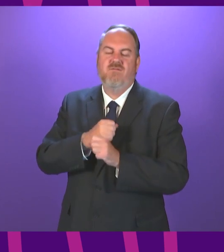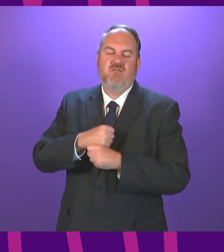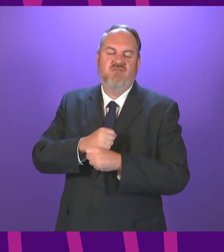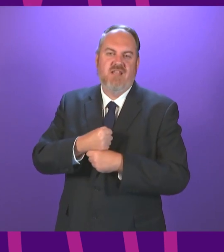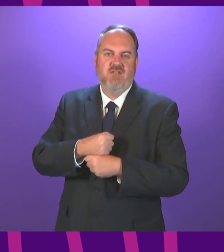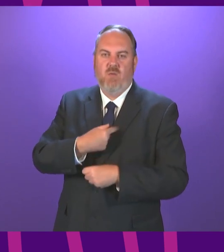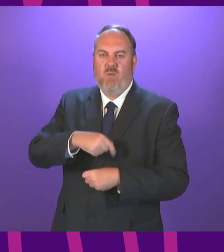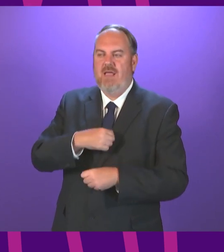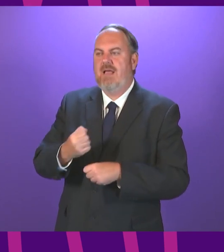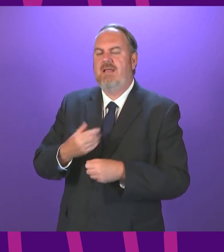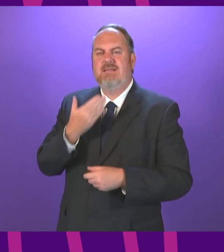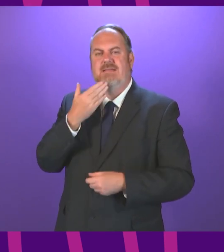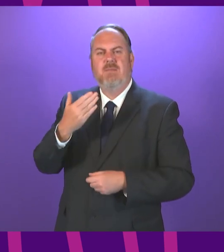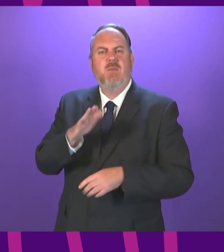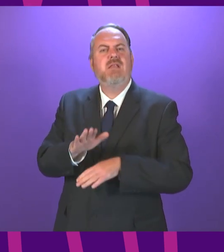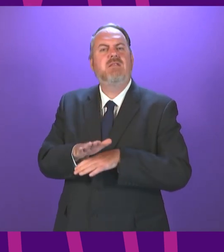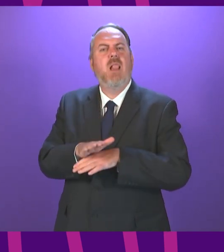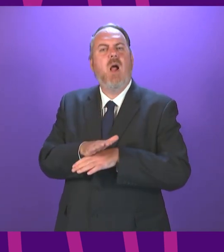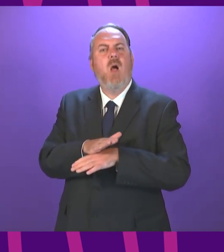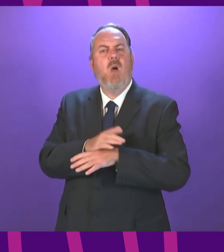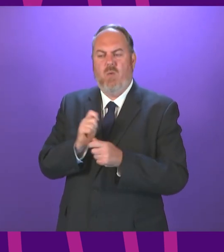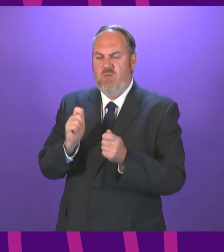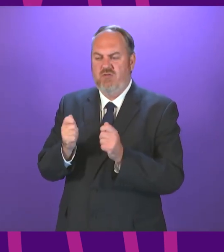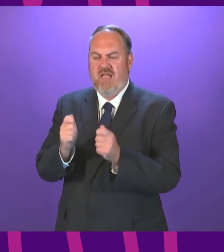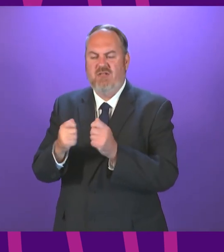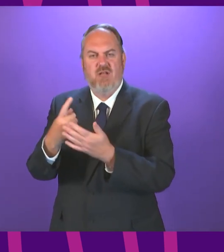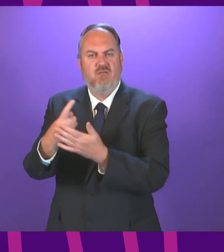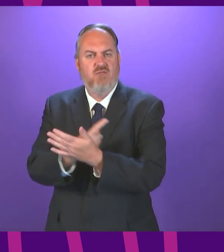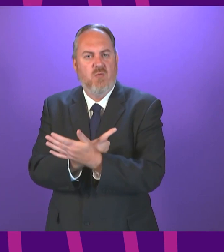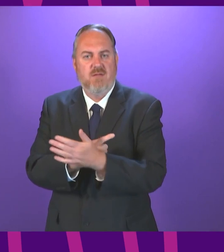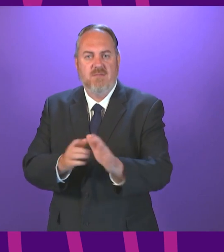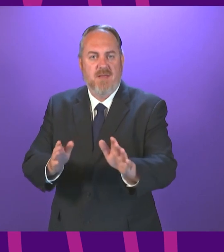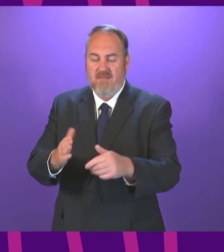the pandemic while, of course—as others have rightly said—continuing to develop, understand